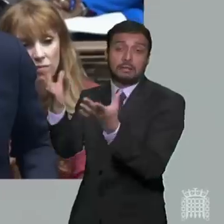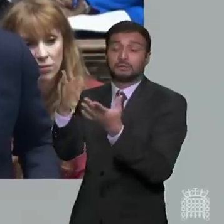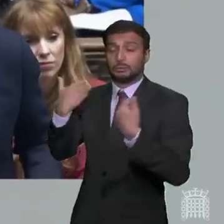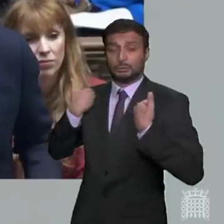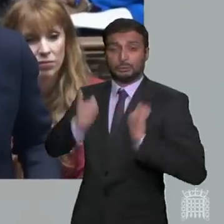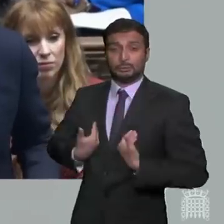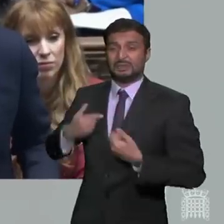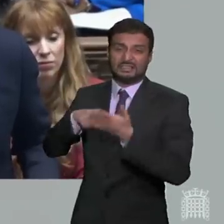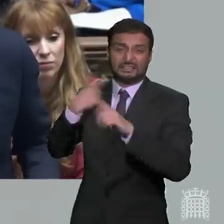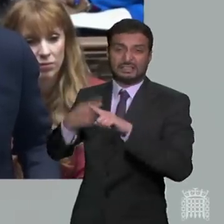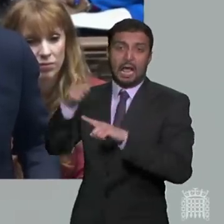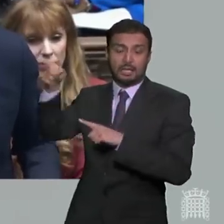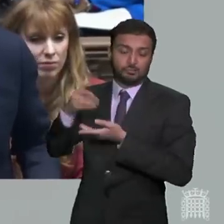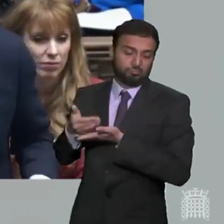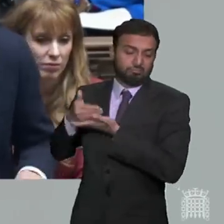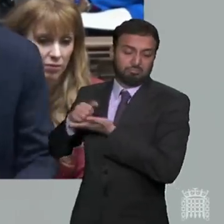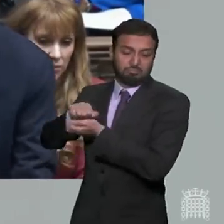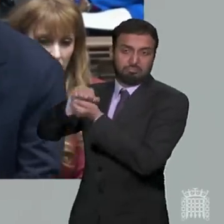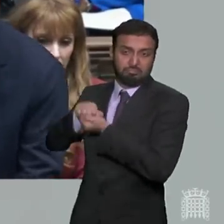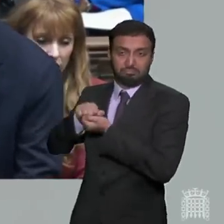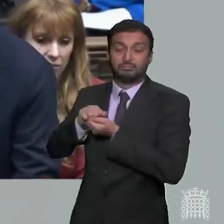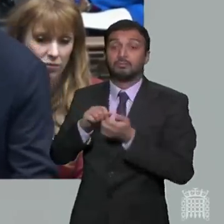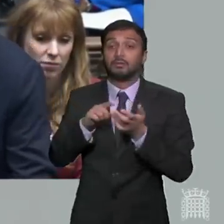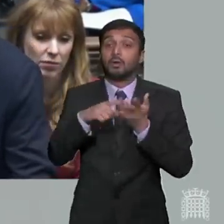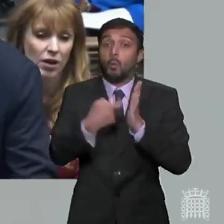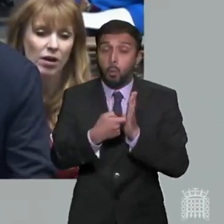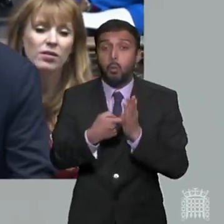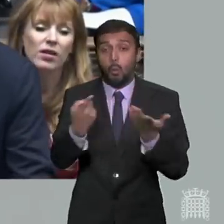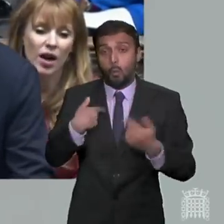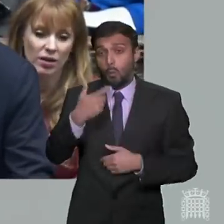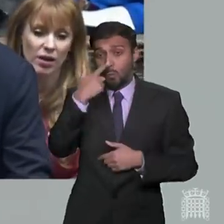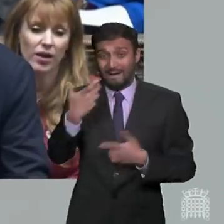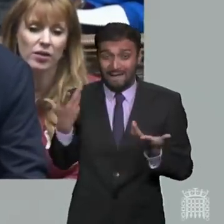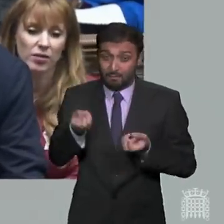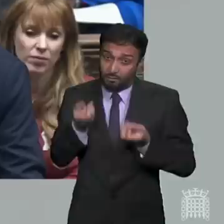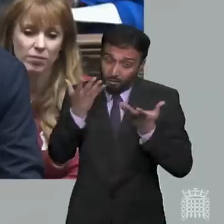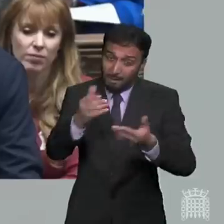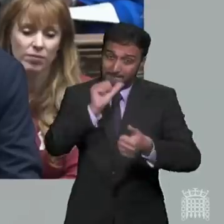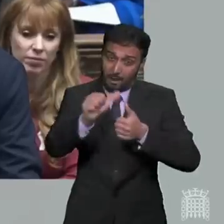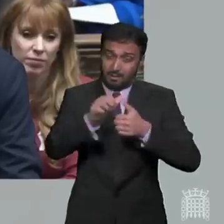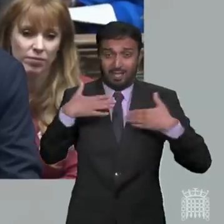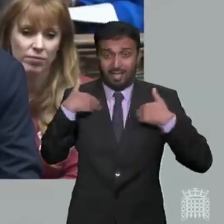where people do not have to go private to get a doctor’s appointment. It is that simple.